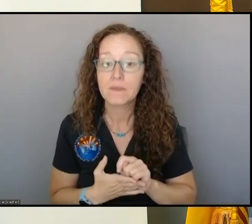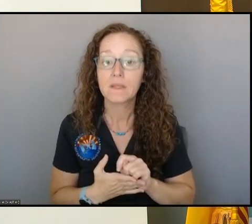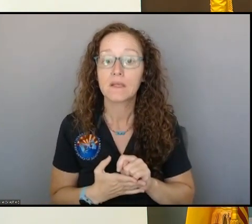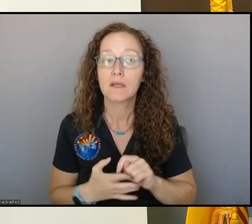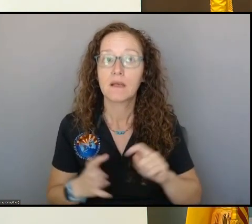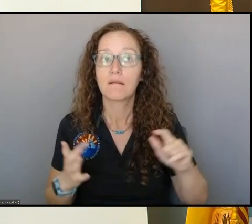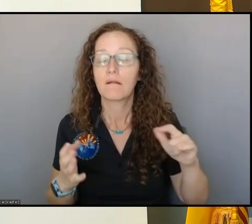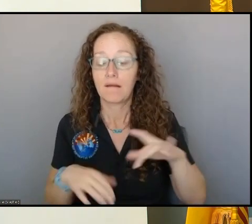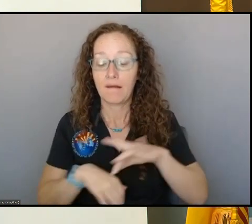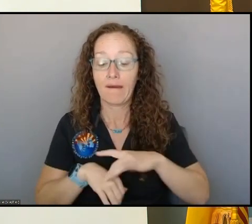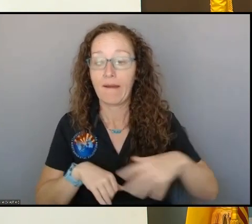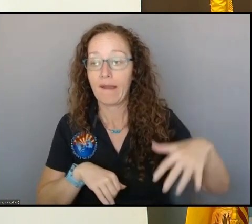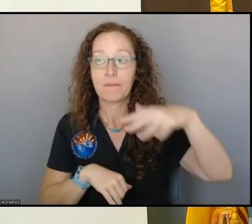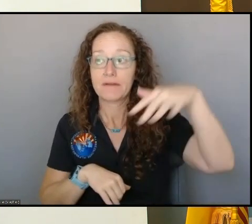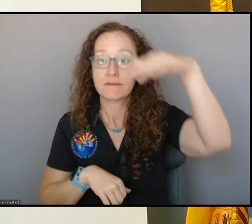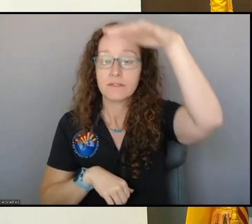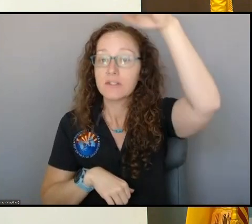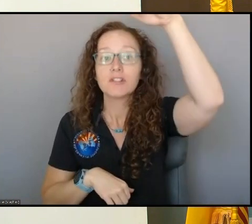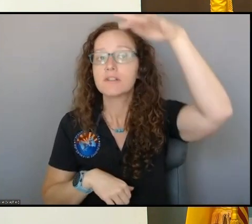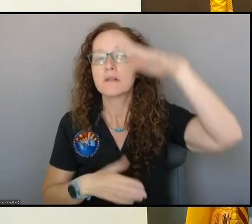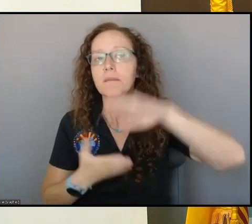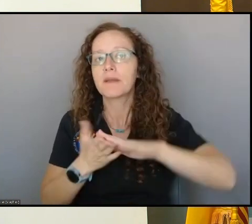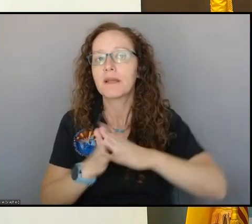just not seeing that precipitation. So, it's not